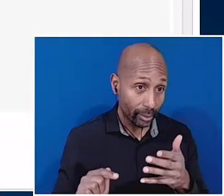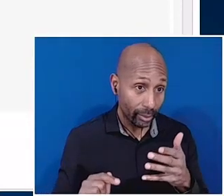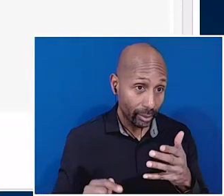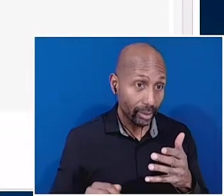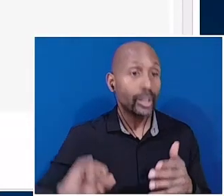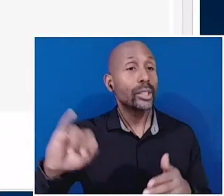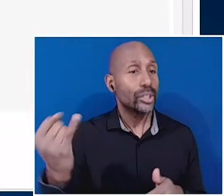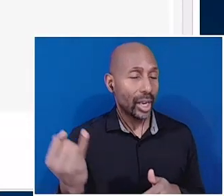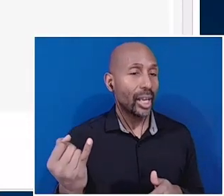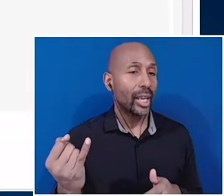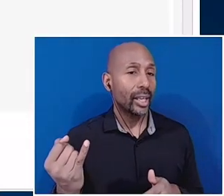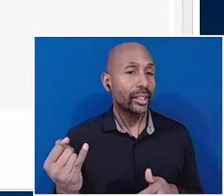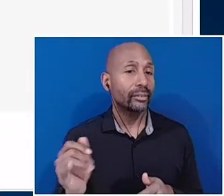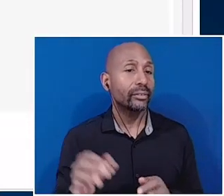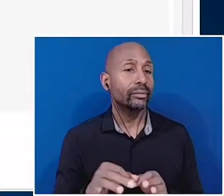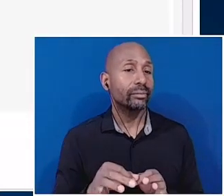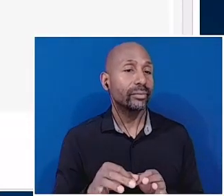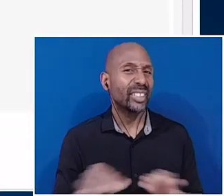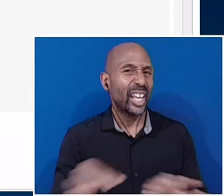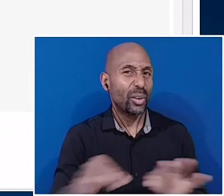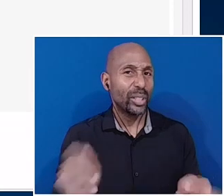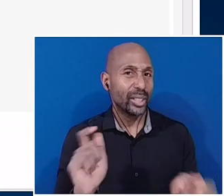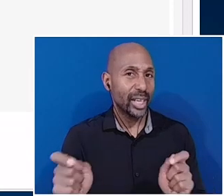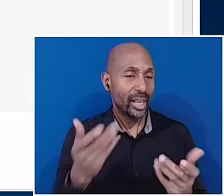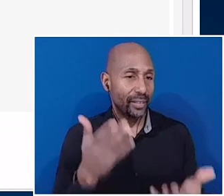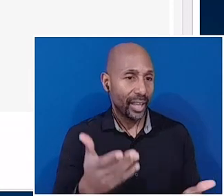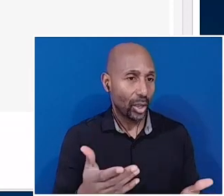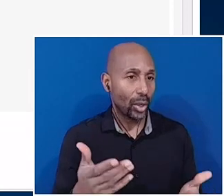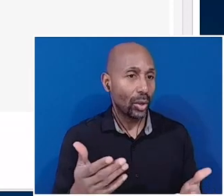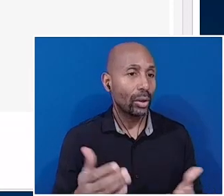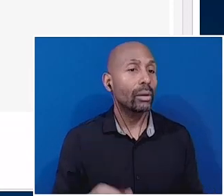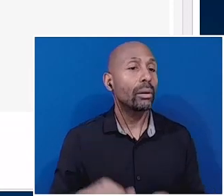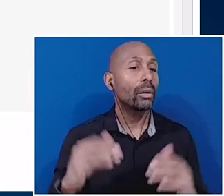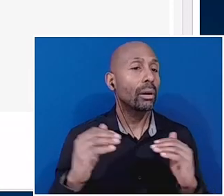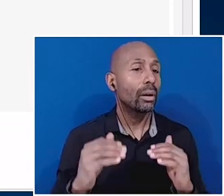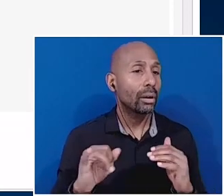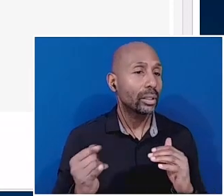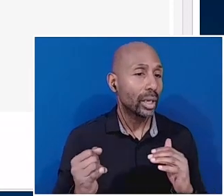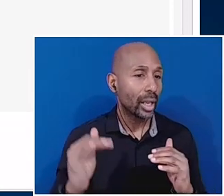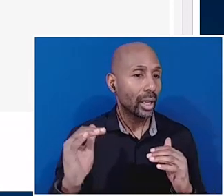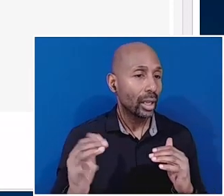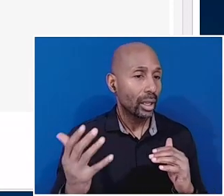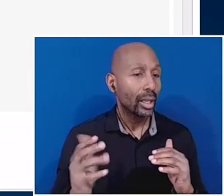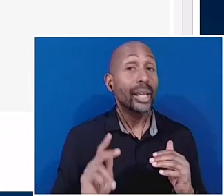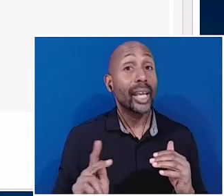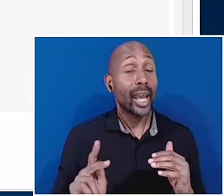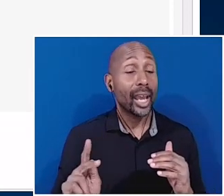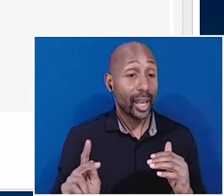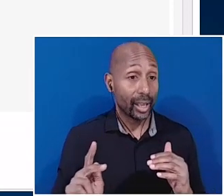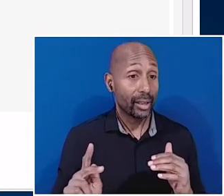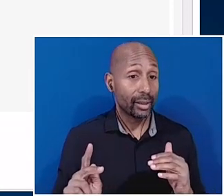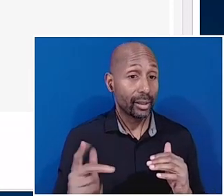changes. (k) we have another- this is a